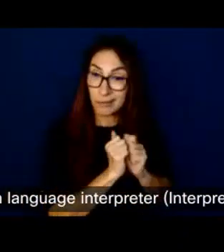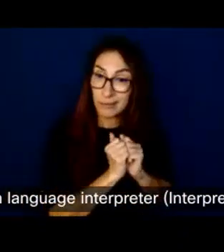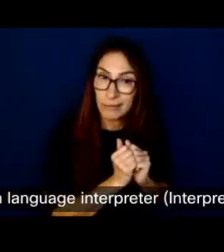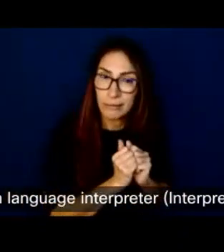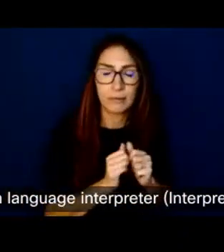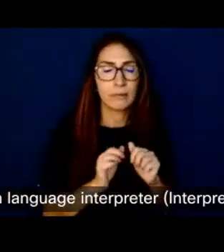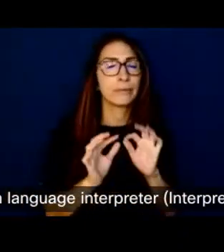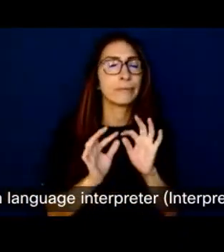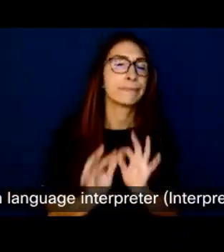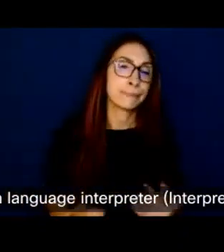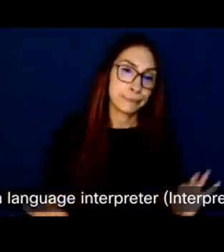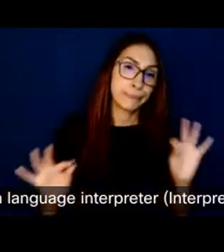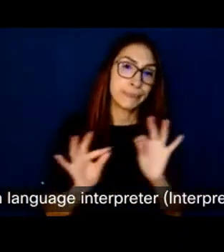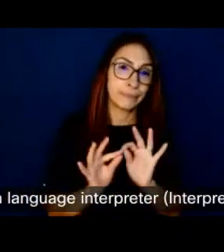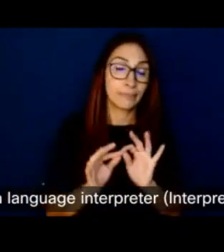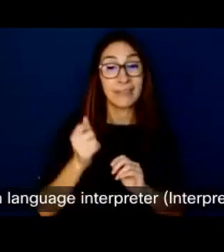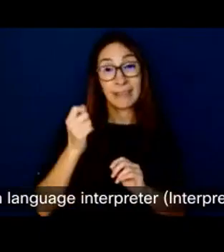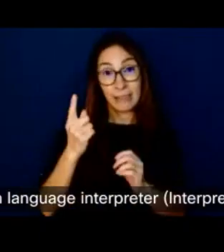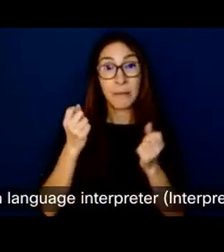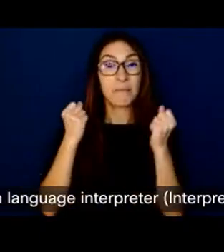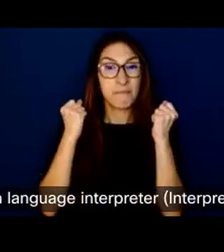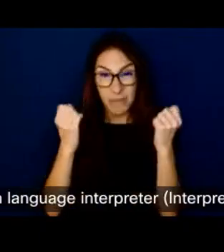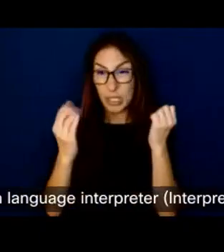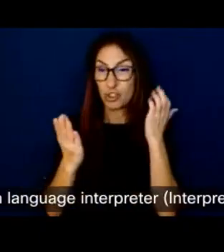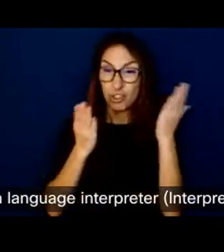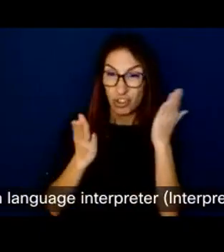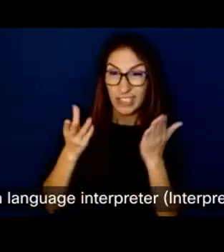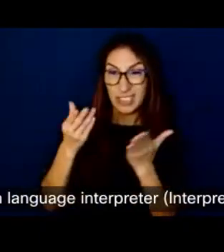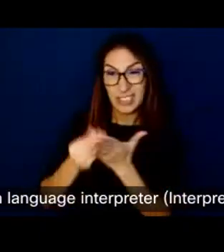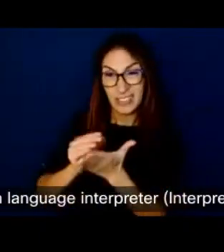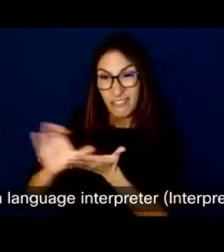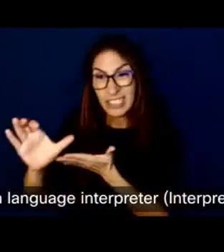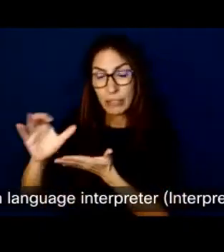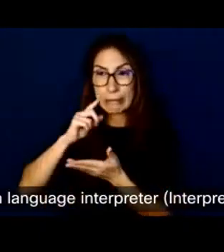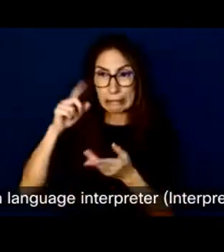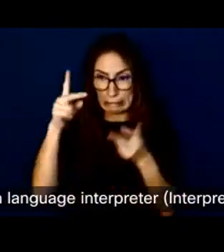rolled back and funding is cut, so that each one can support and bolster the other.